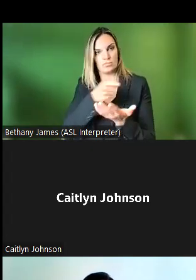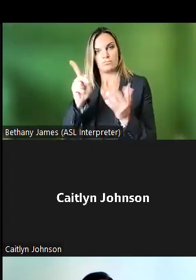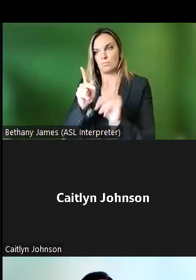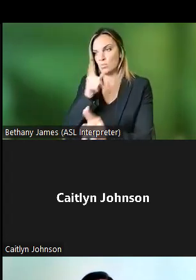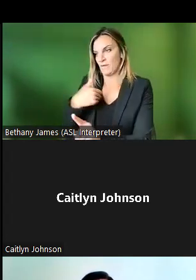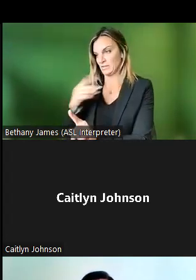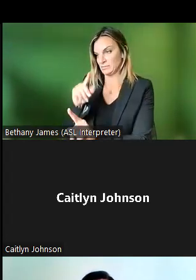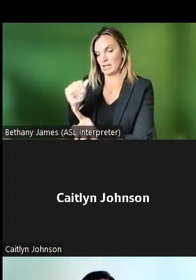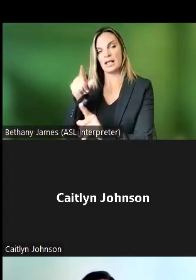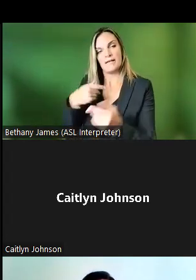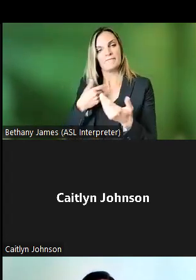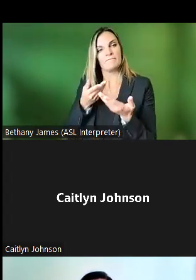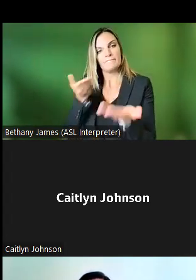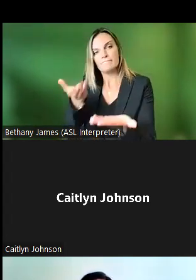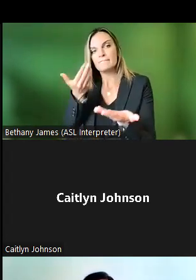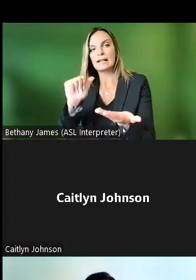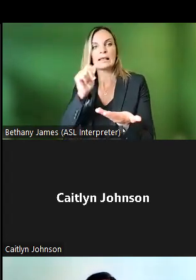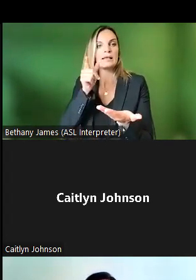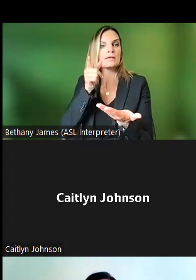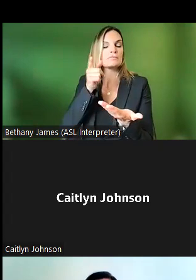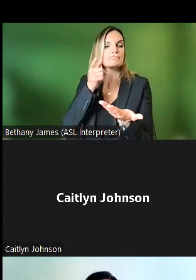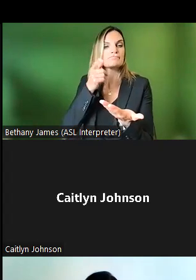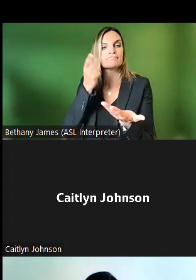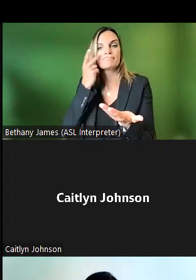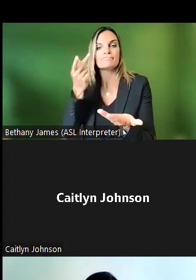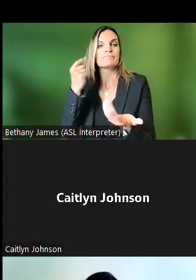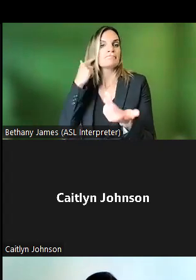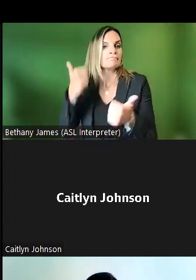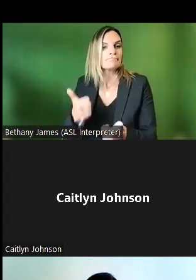who have vision related or hearing related or cognition issues.